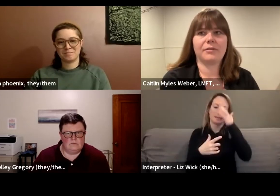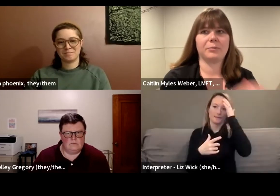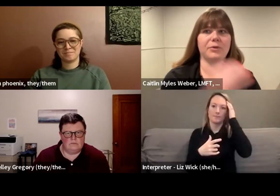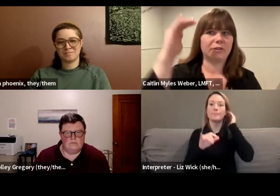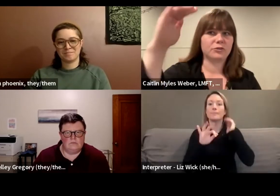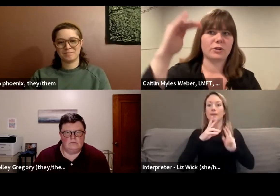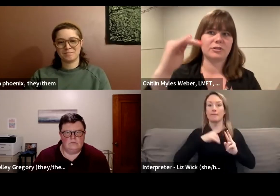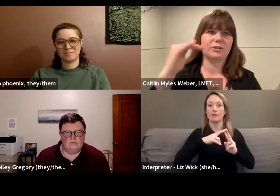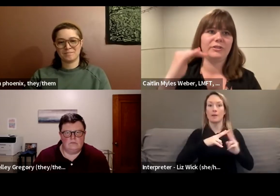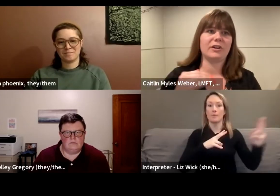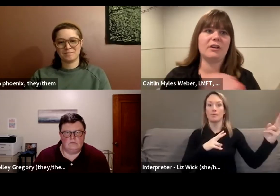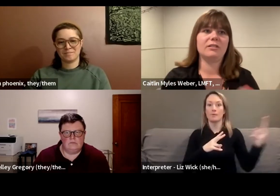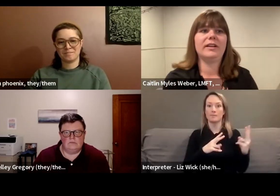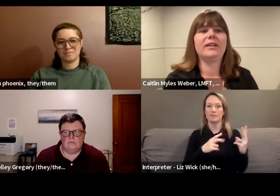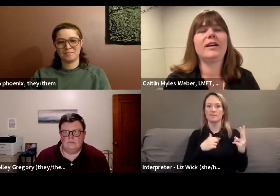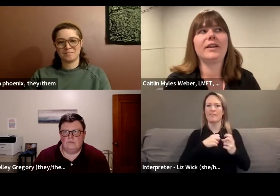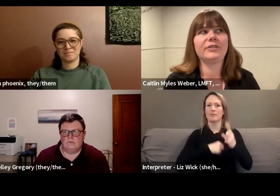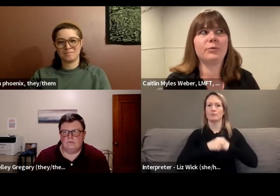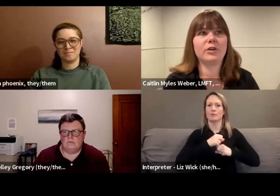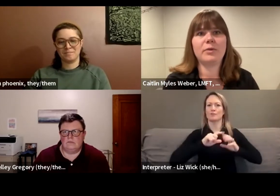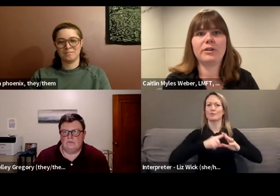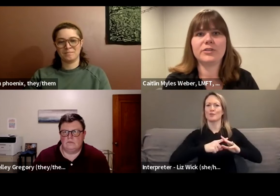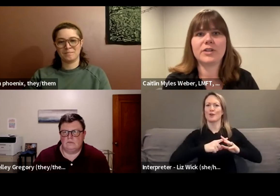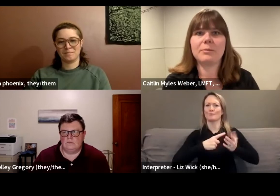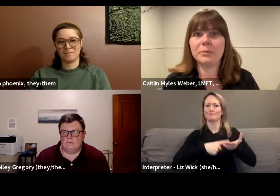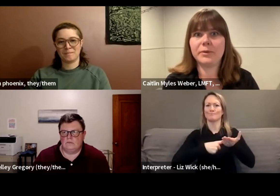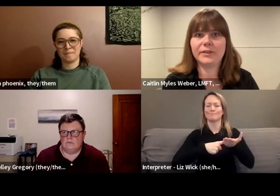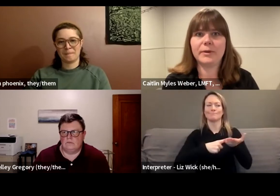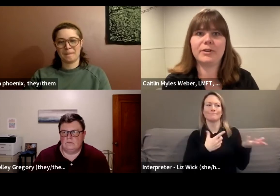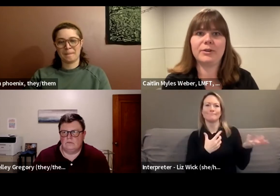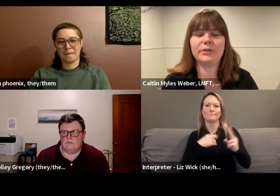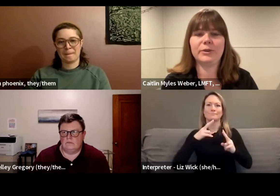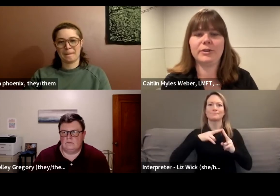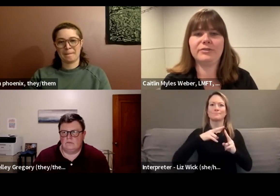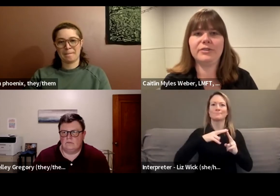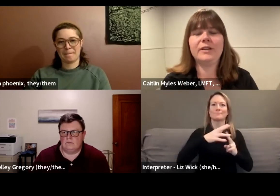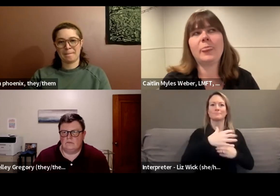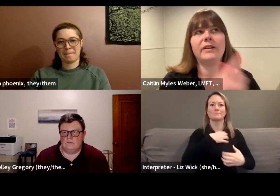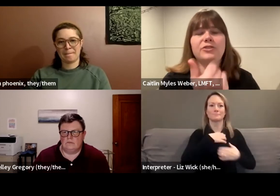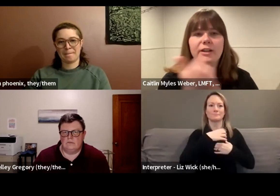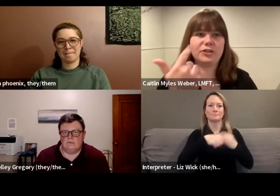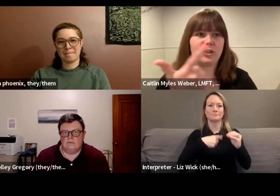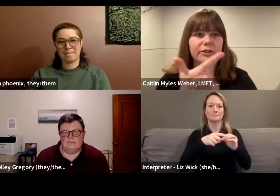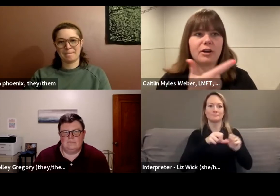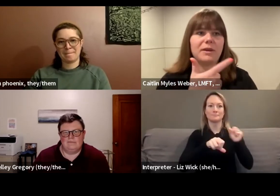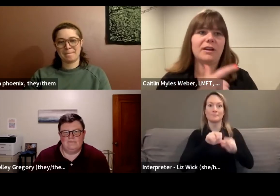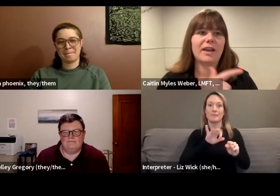I have a pretty structured start. Like I ask, "What are your partner's top complaints about you?" So if Jack and Jill are coming in,